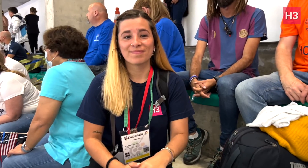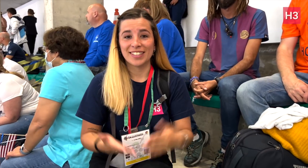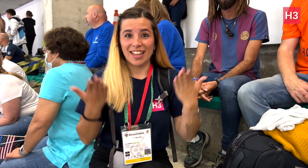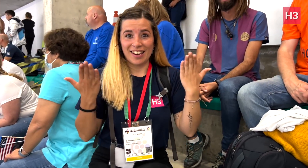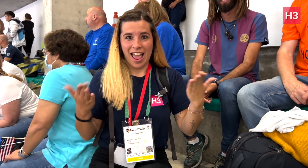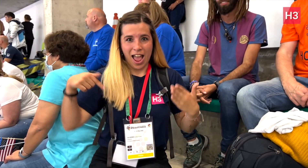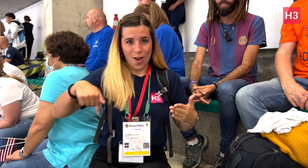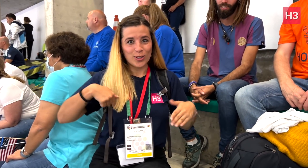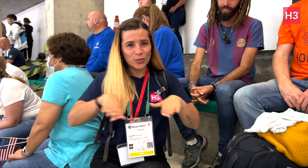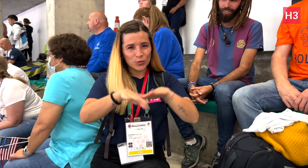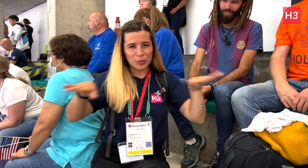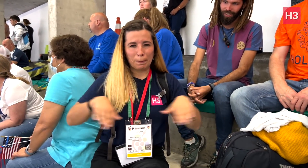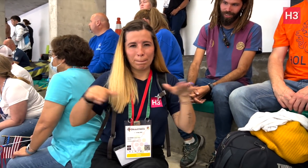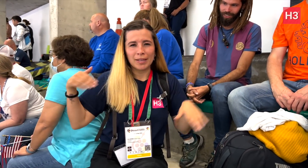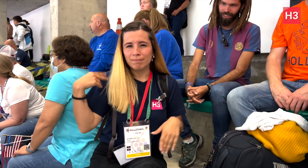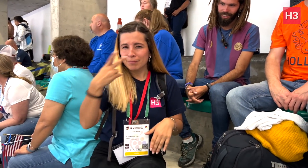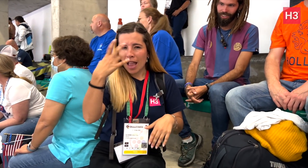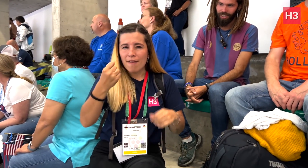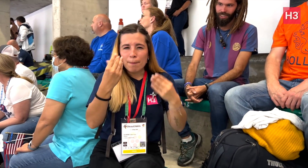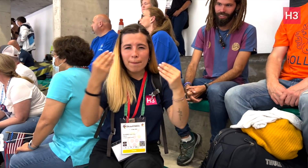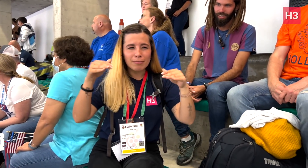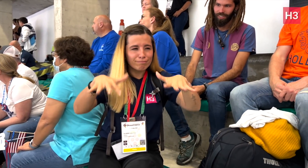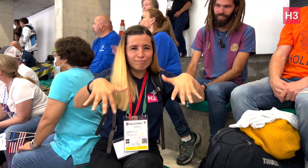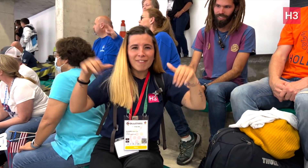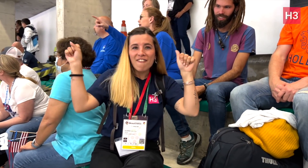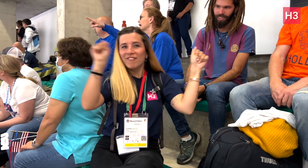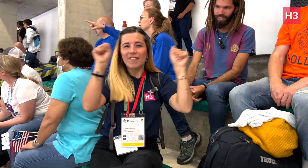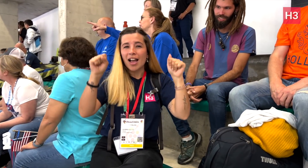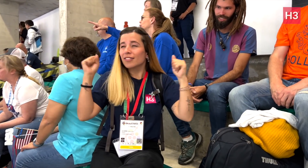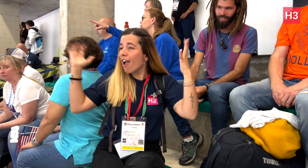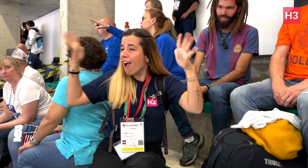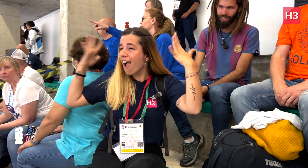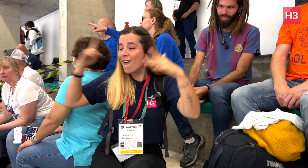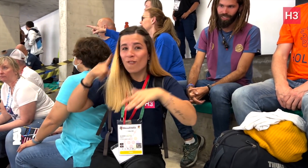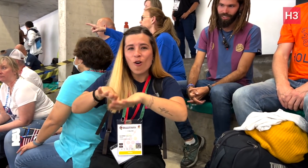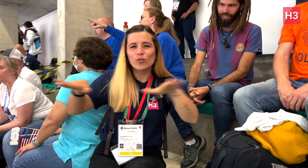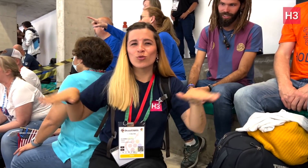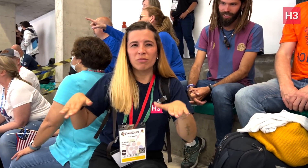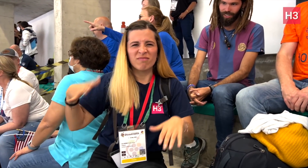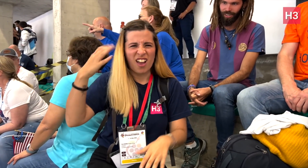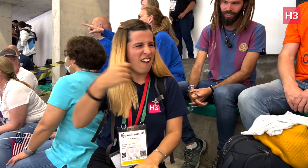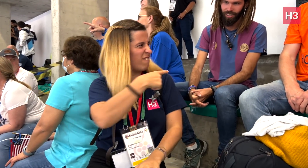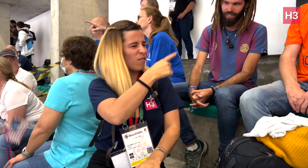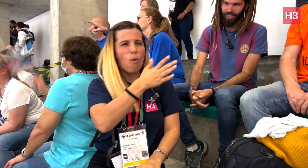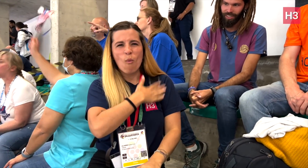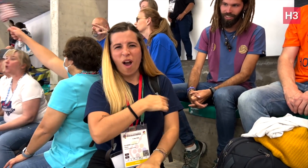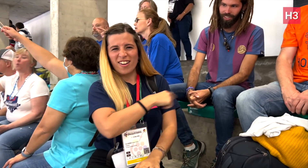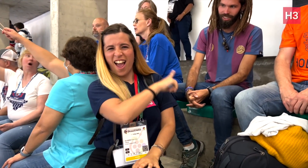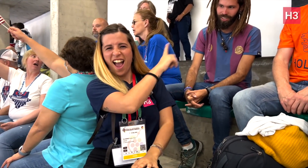I’m going to ask them where they originally came from.